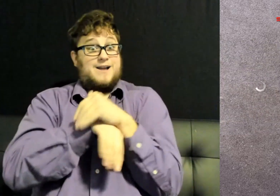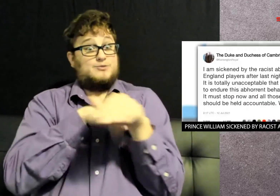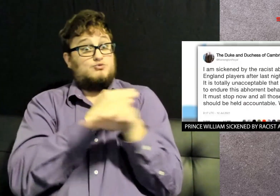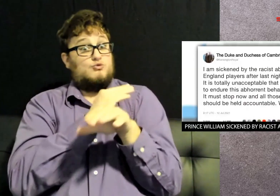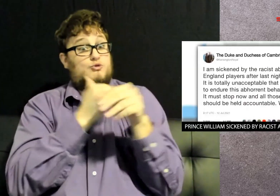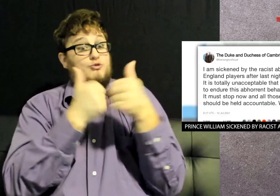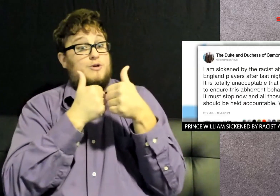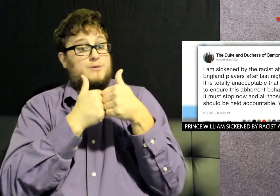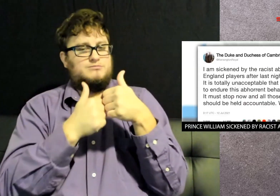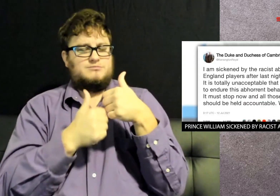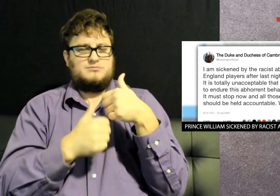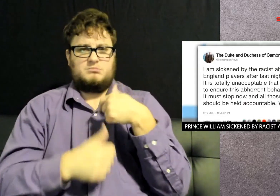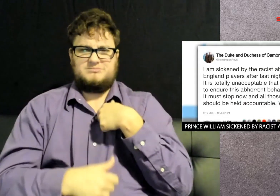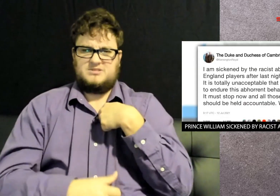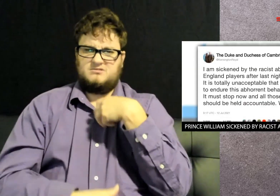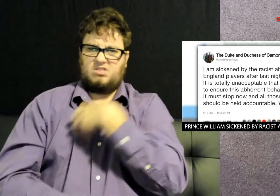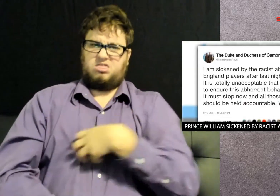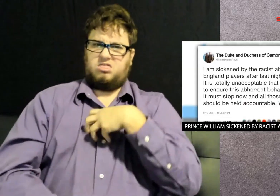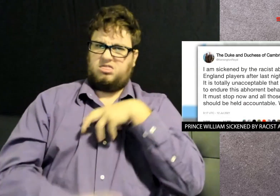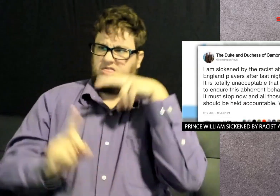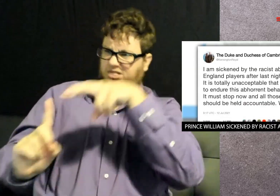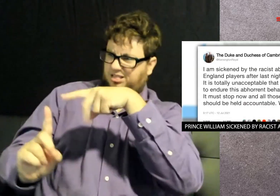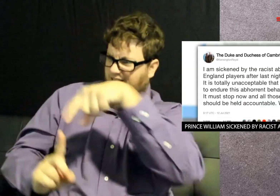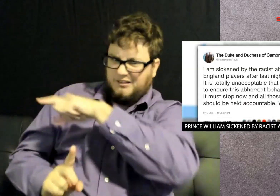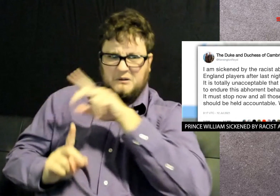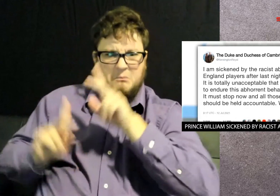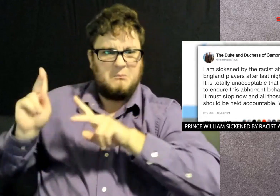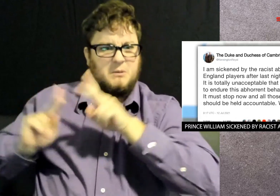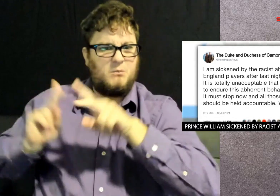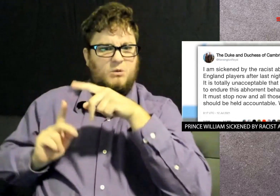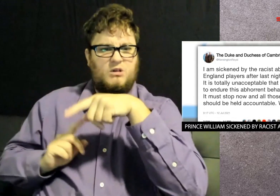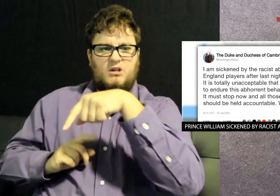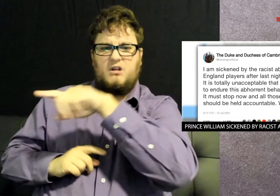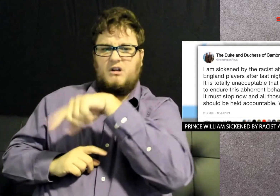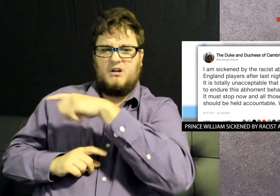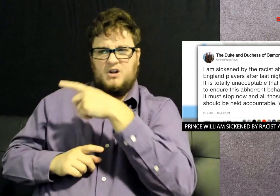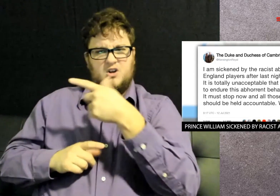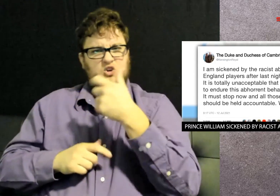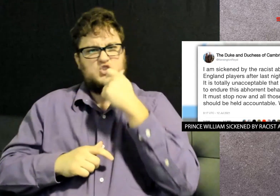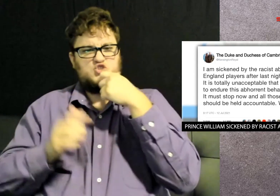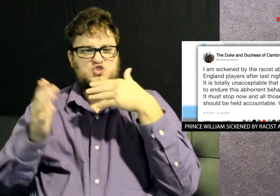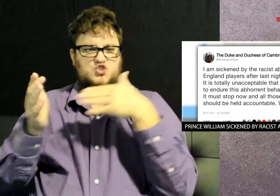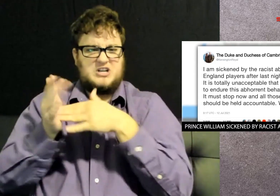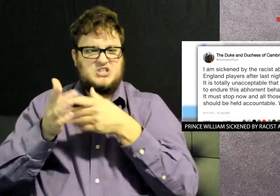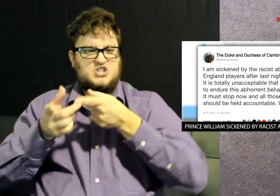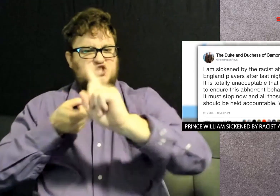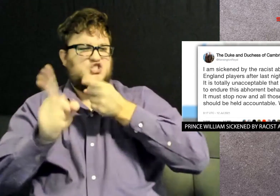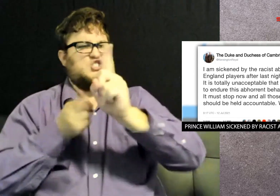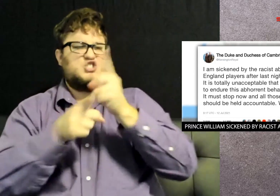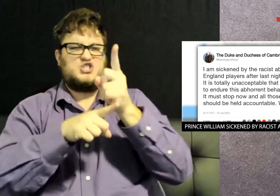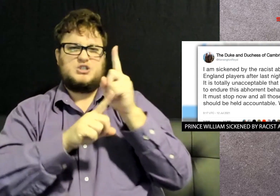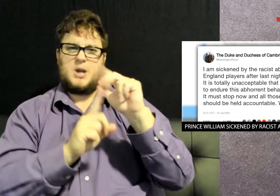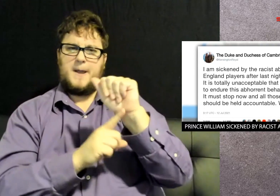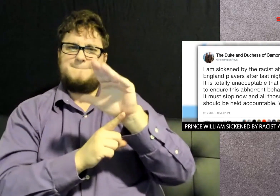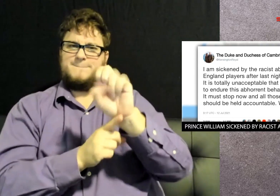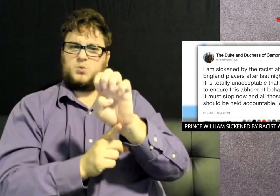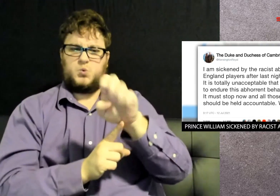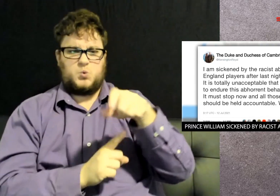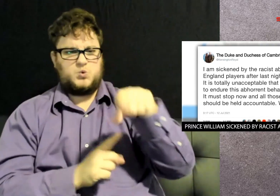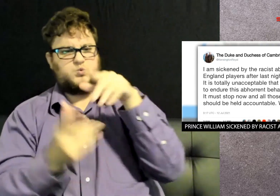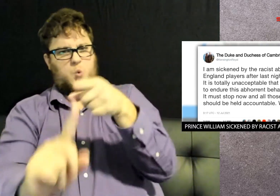tweeted I am sickened by the racist abuse aimed at England players after last night's